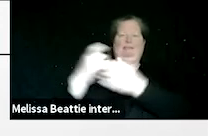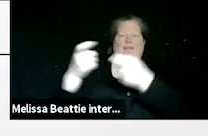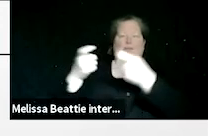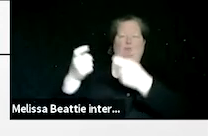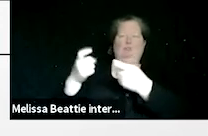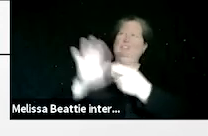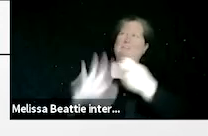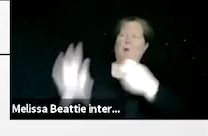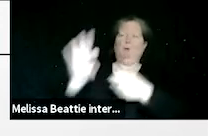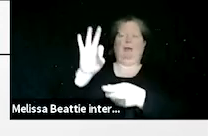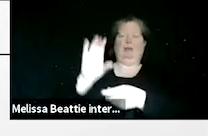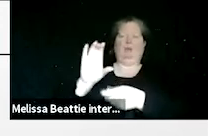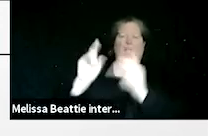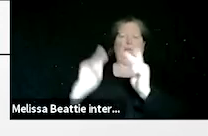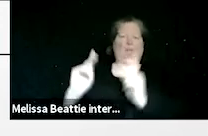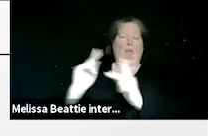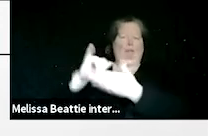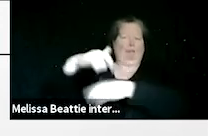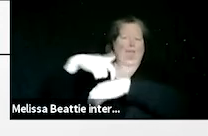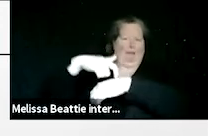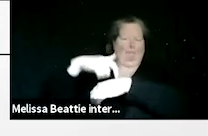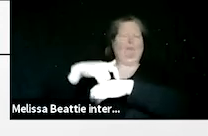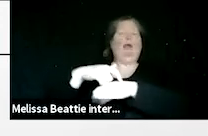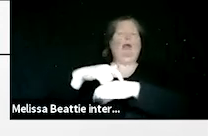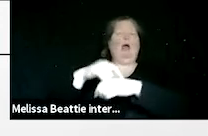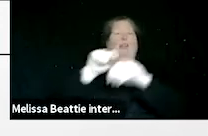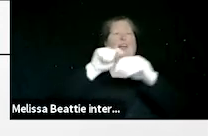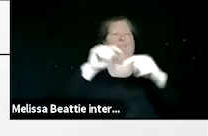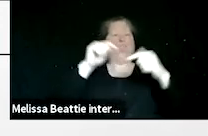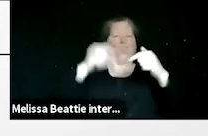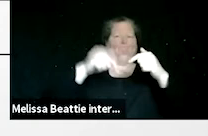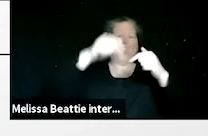at that point in time and worked our way through the division. So the different departments with